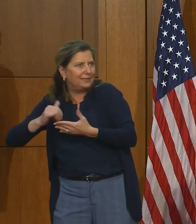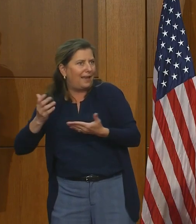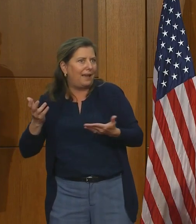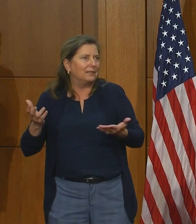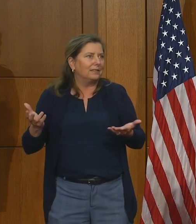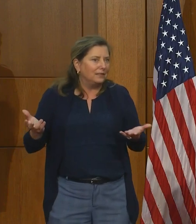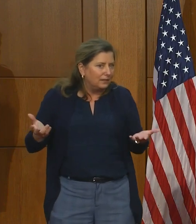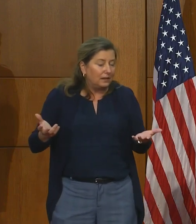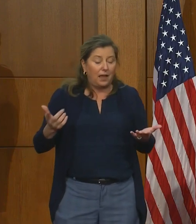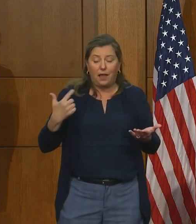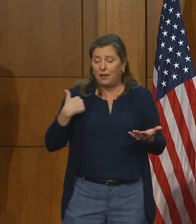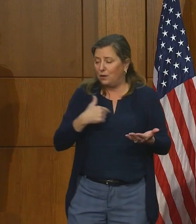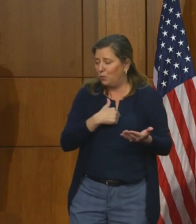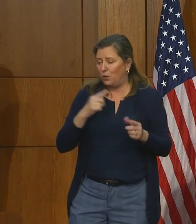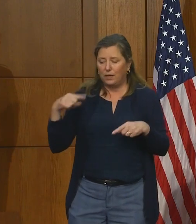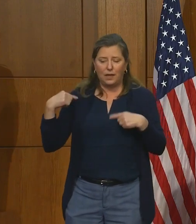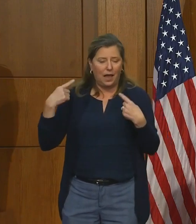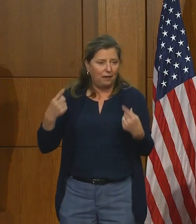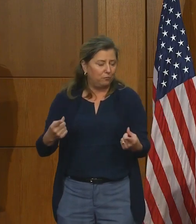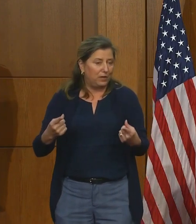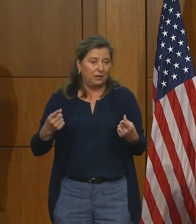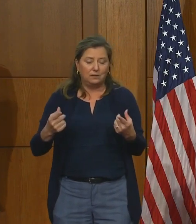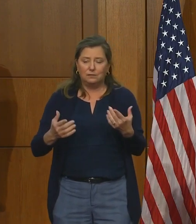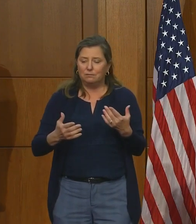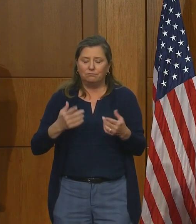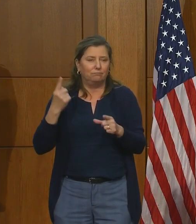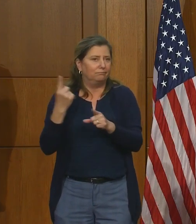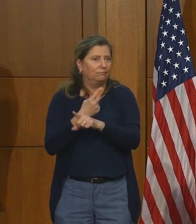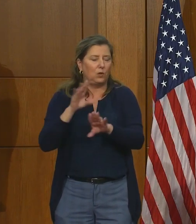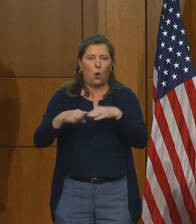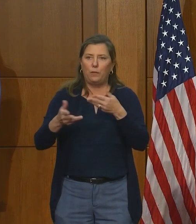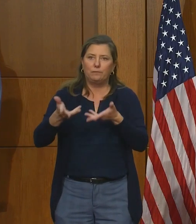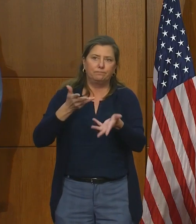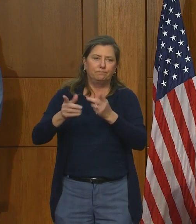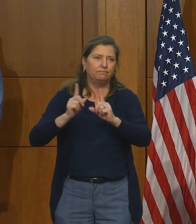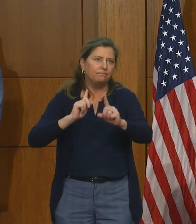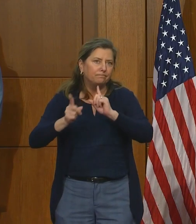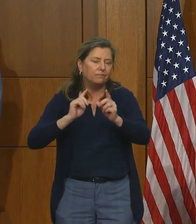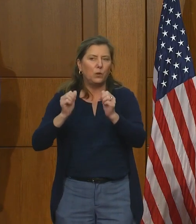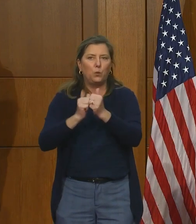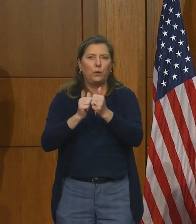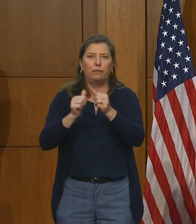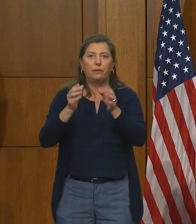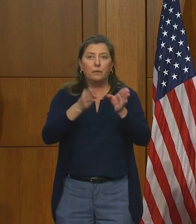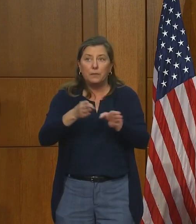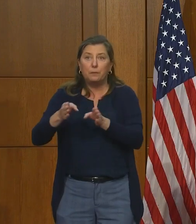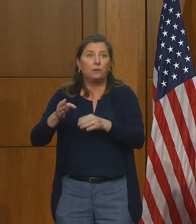ONE AND YOU'RE JUST PICKING OUT THAT. FROM THE- SET IT MAKES OF THE BIT MORE. BUT AGAIN THAT I